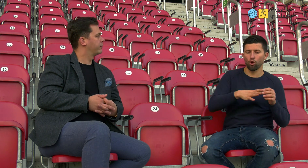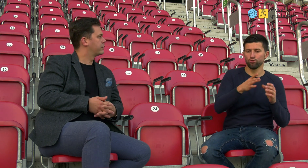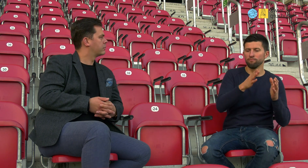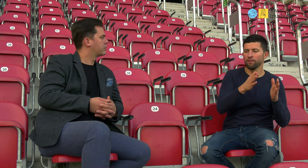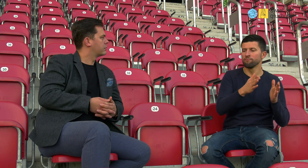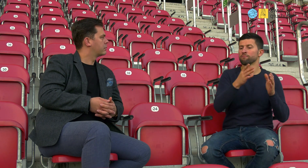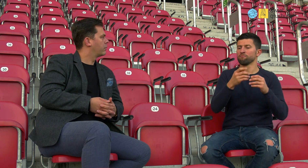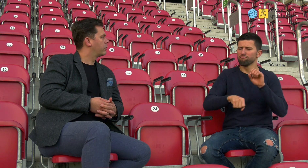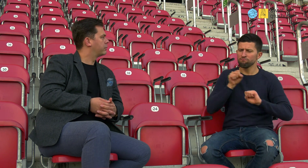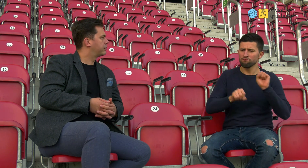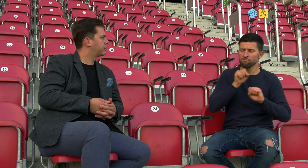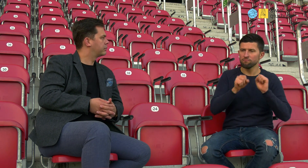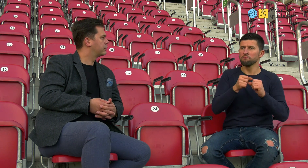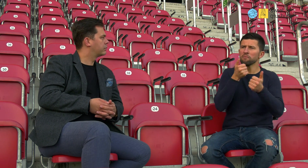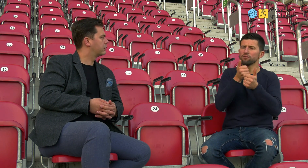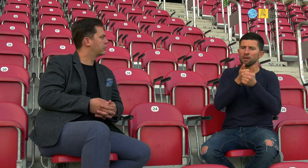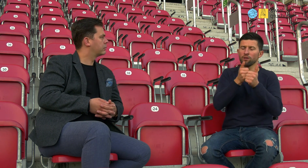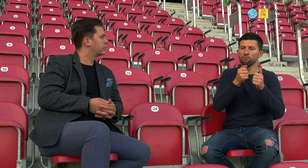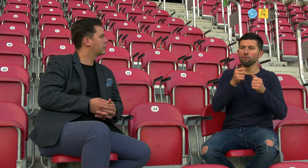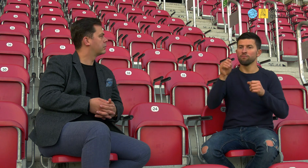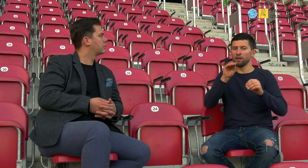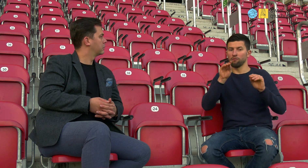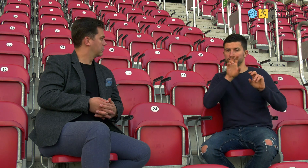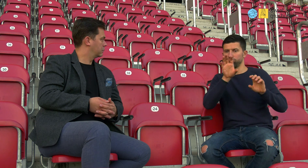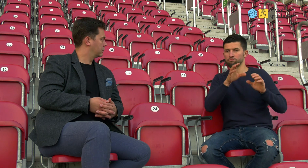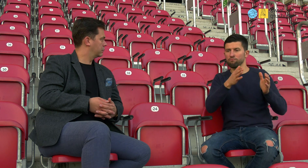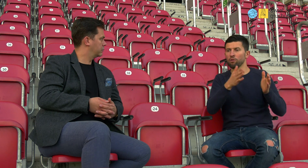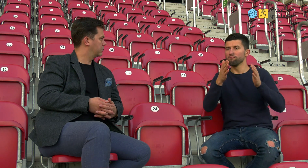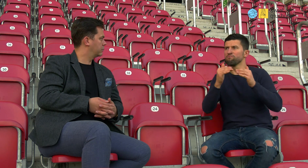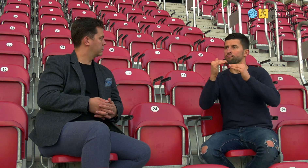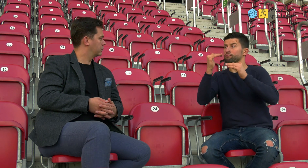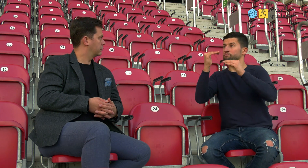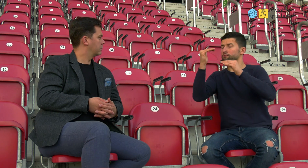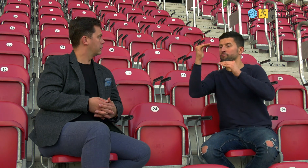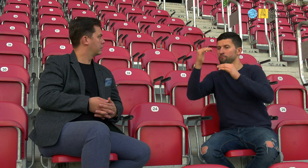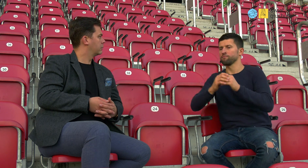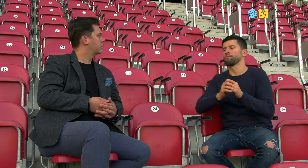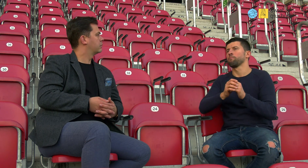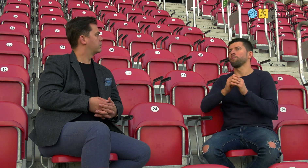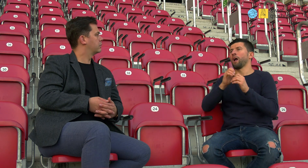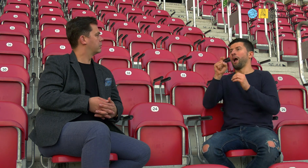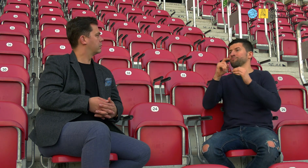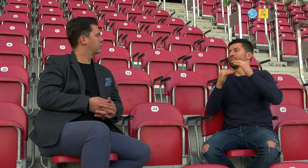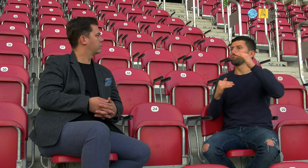Train from an early age, practice a lot, participate in matches, observe and progress to the next age categories,